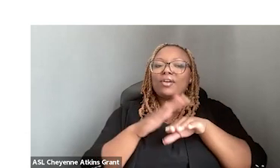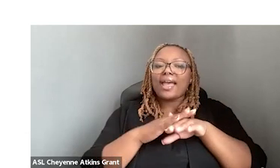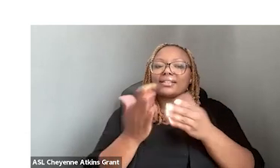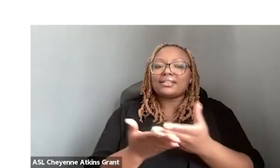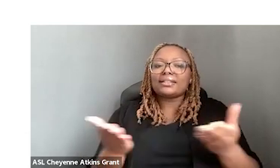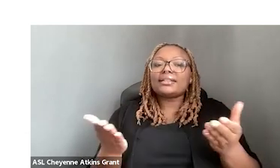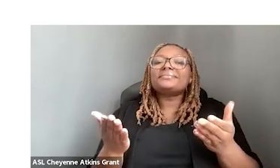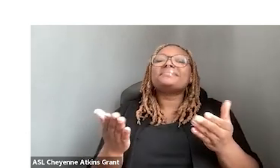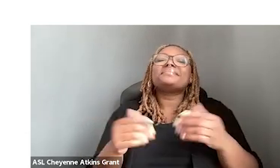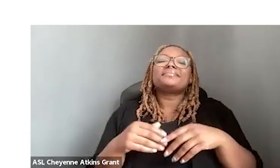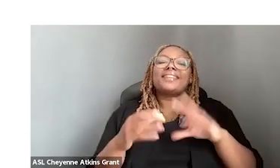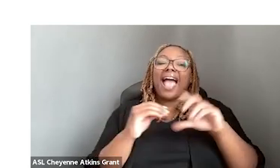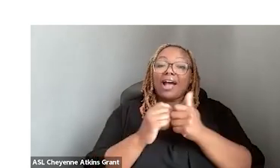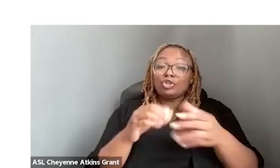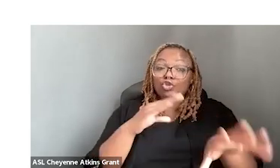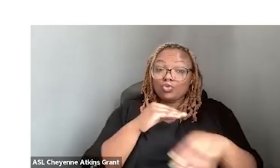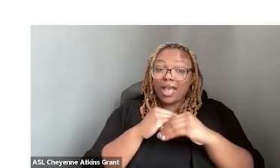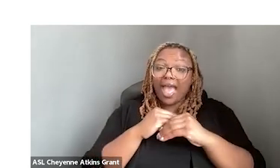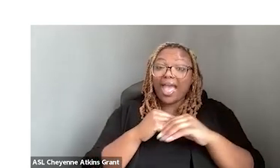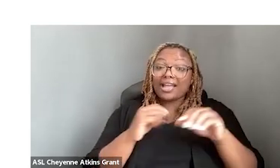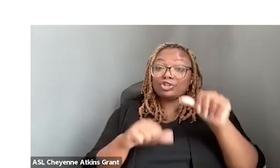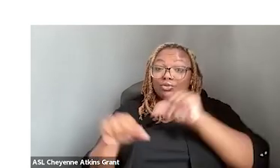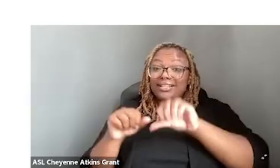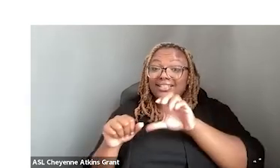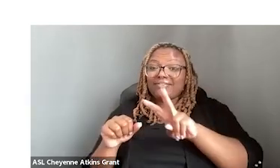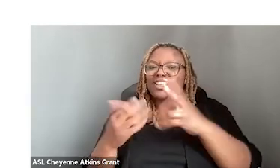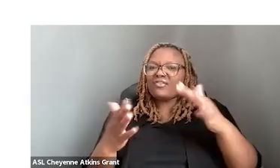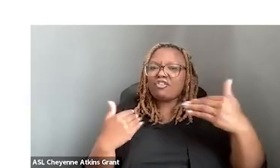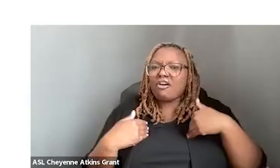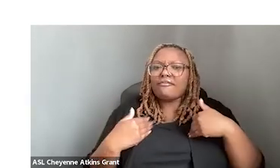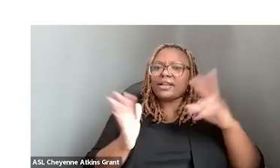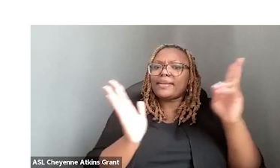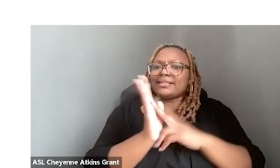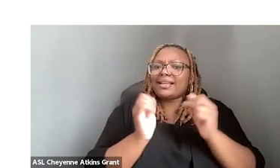How do you add it to SciENcv if you've already been signing in with Research.gov?